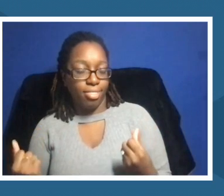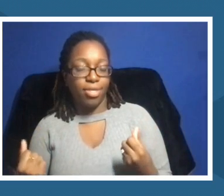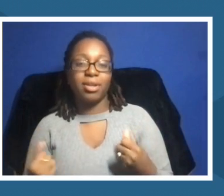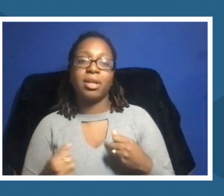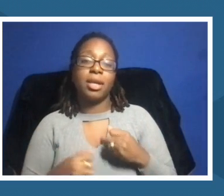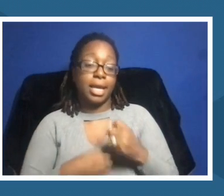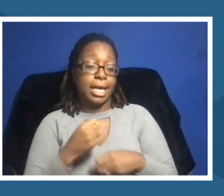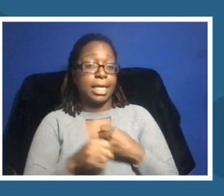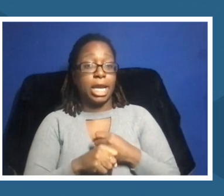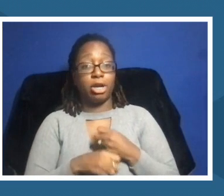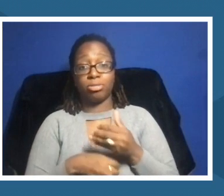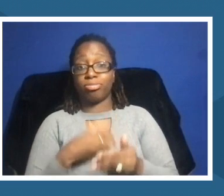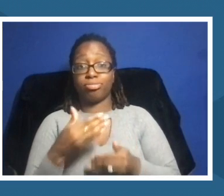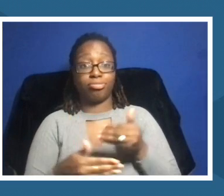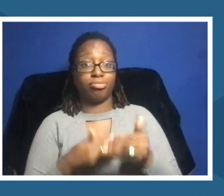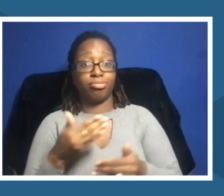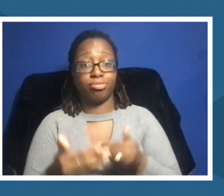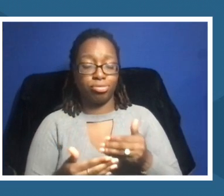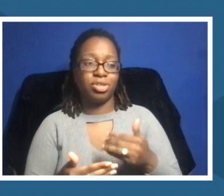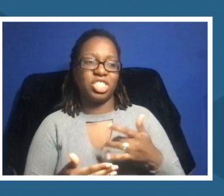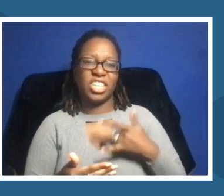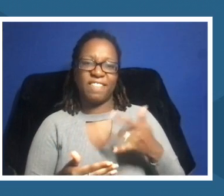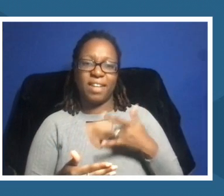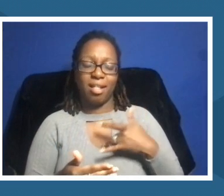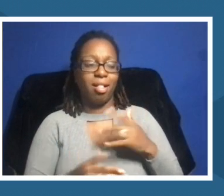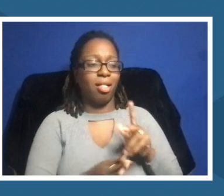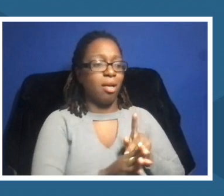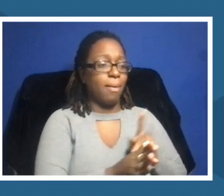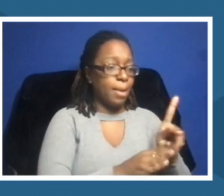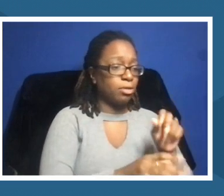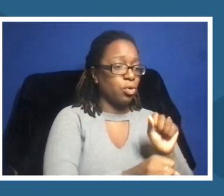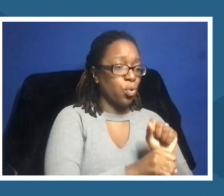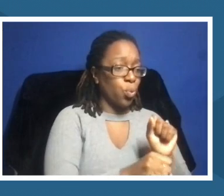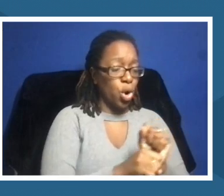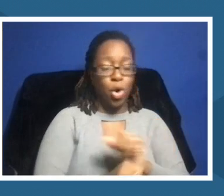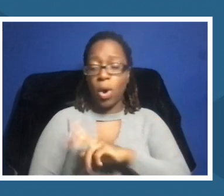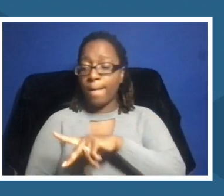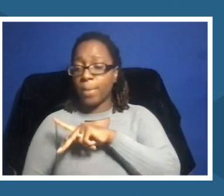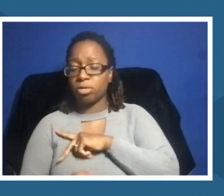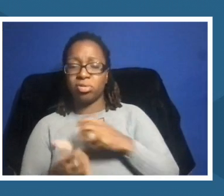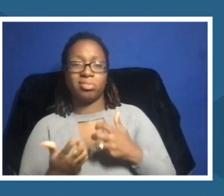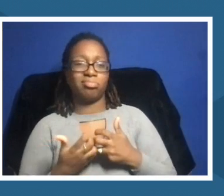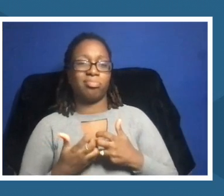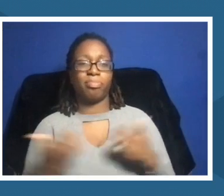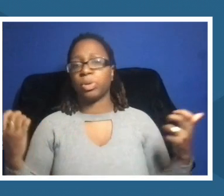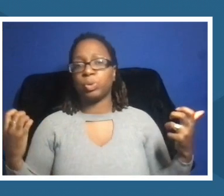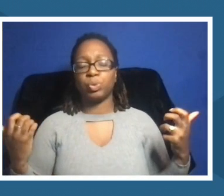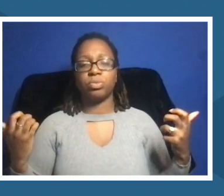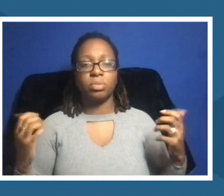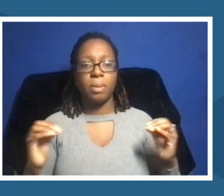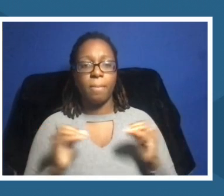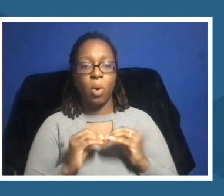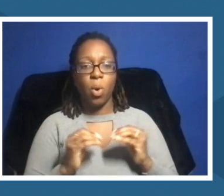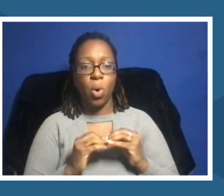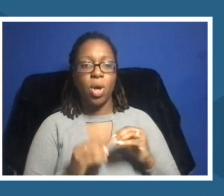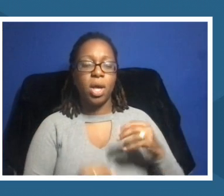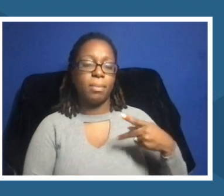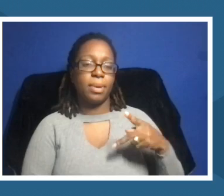personal values and the cultural values of her workplace a predominantly white institution or pwi